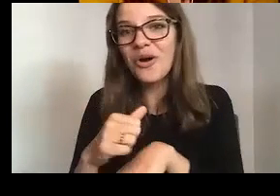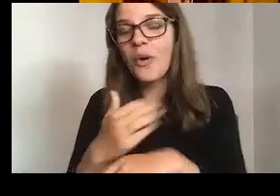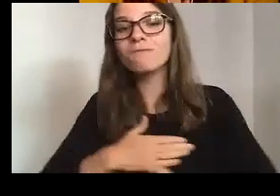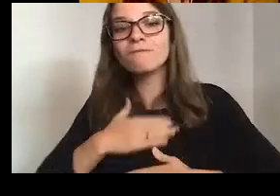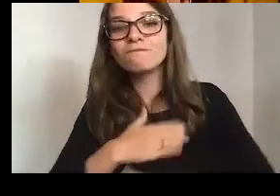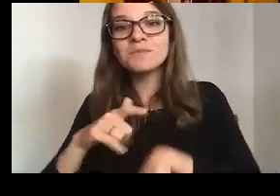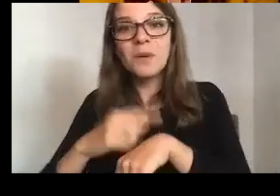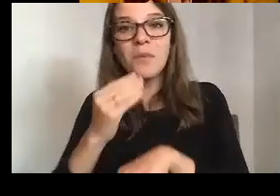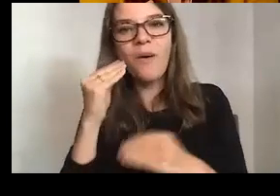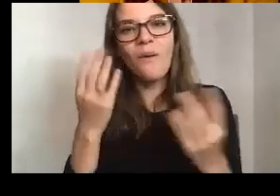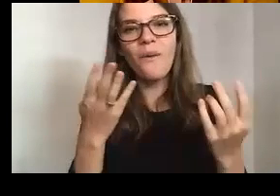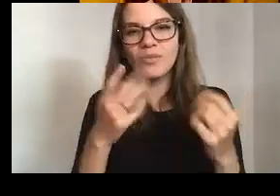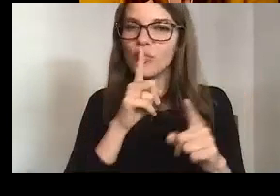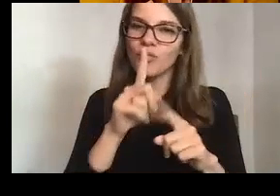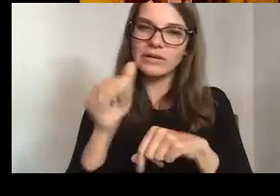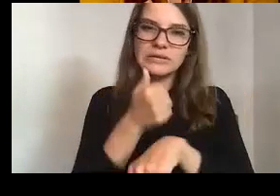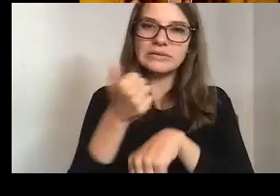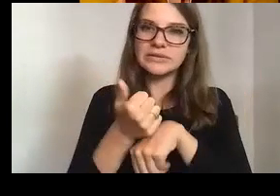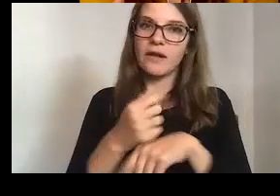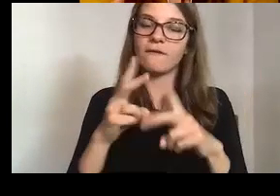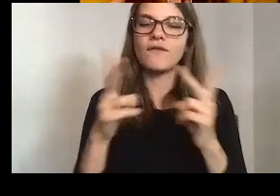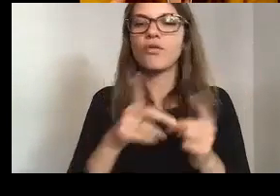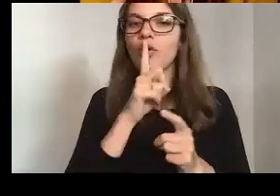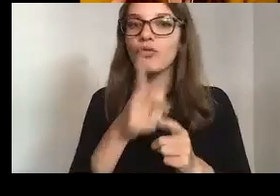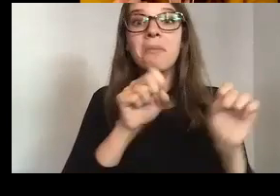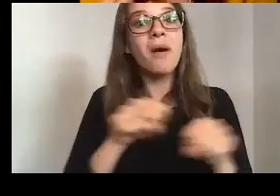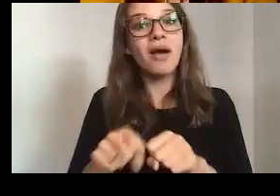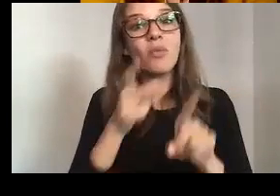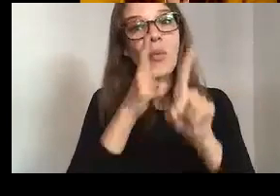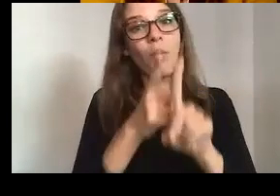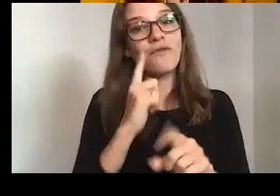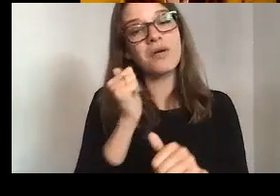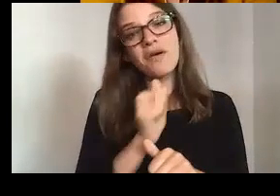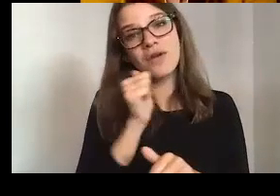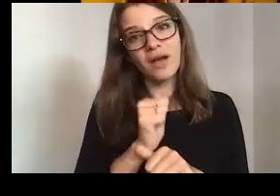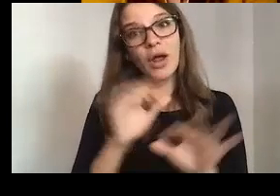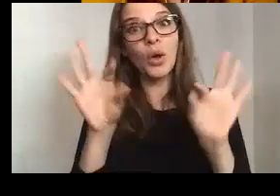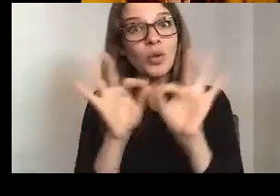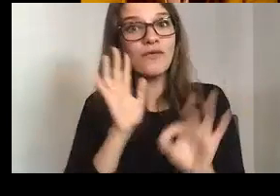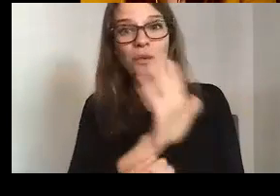and really setting these realistic goals for each day yourself included can sometimes really help